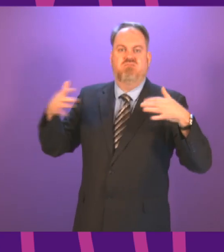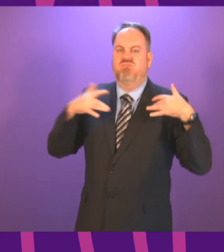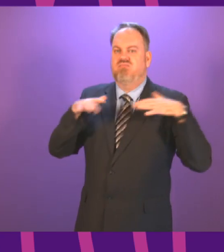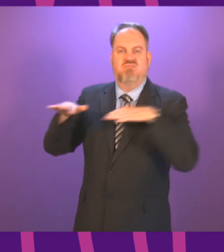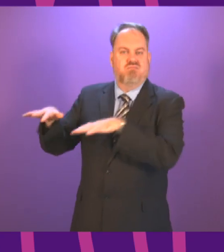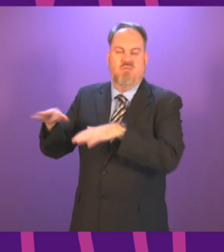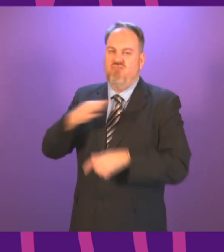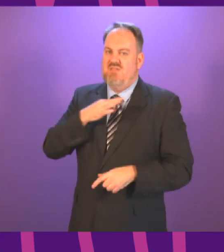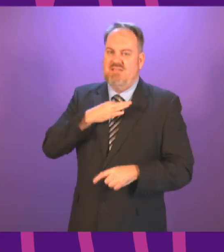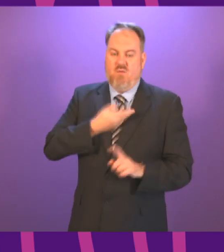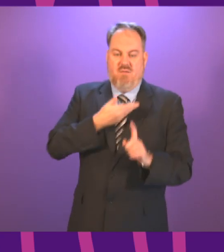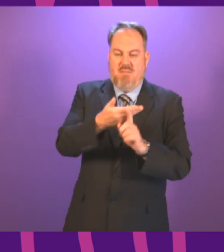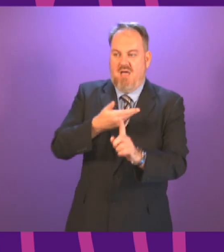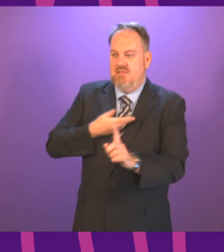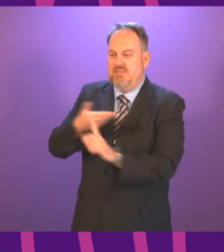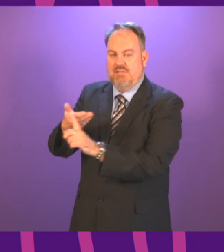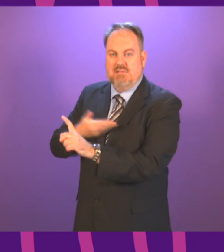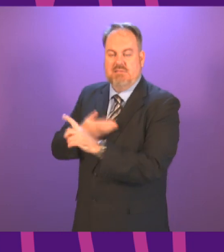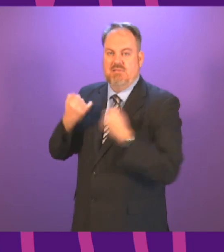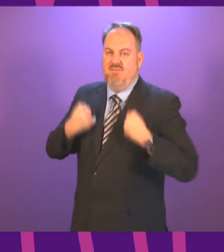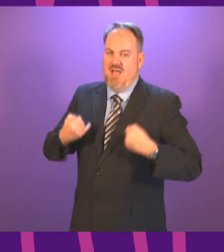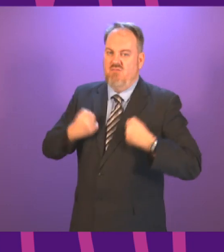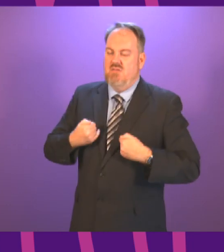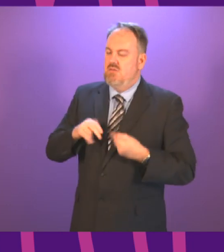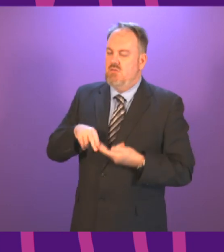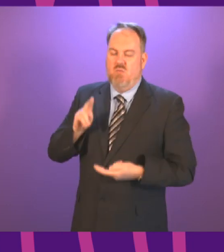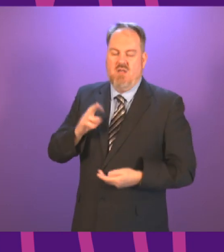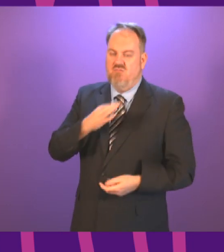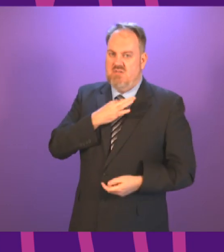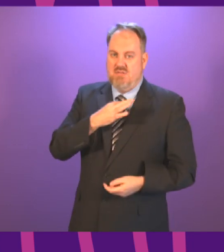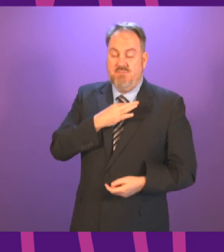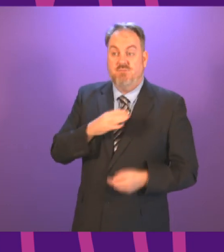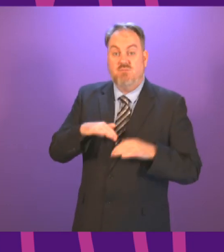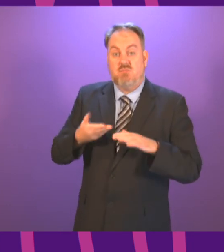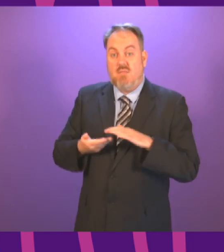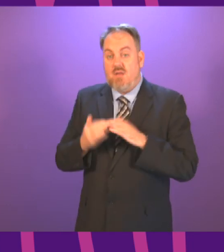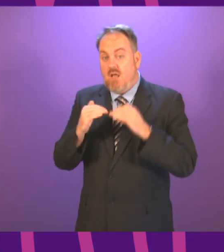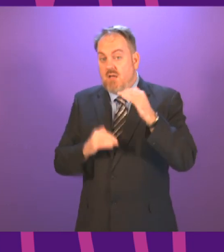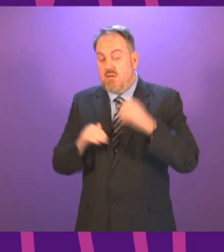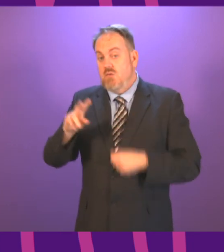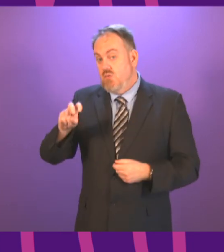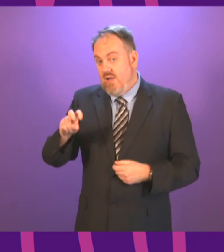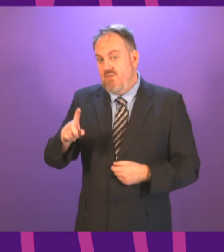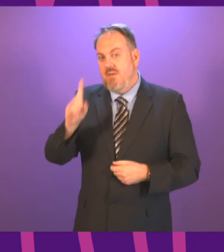that that would result in would be significantly greater. Under the current rules on meeting others inside, children under 12 are excluded from